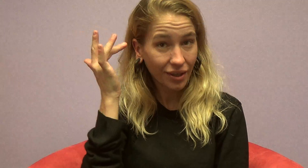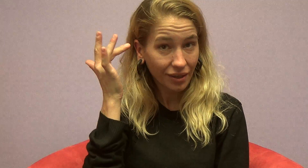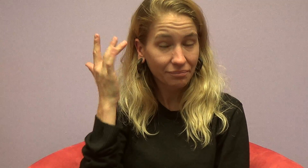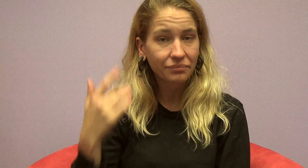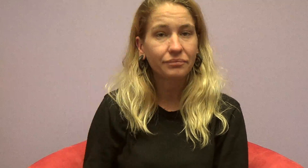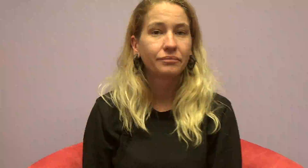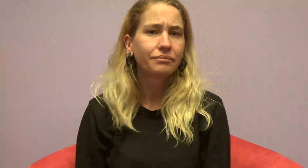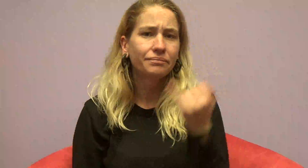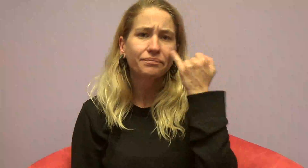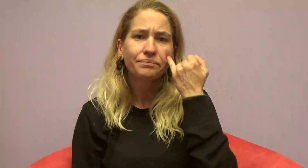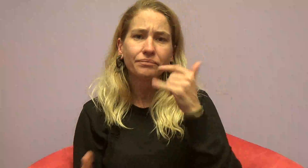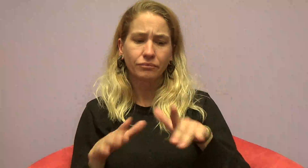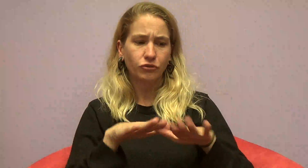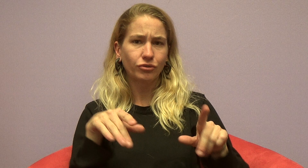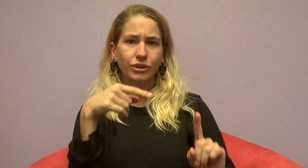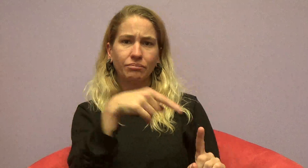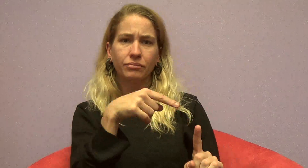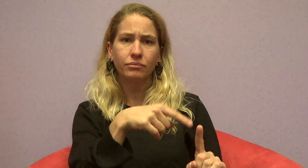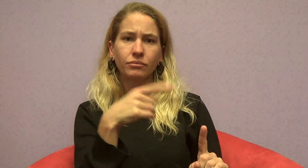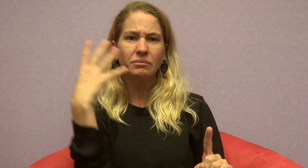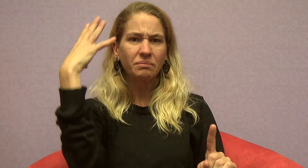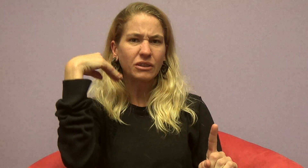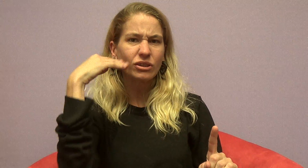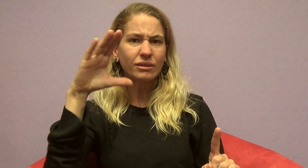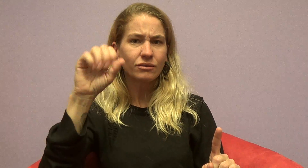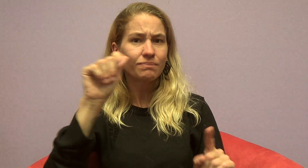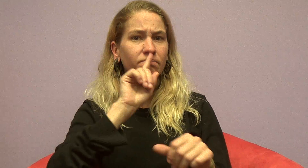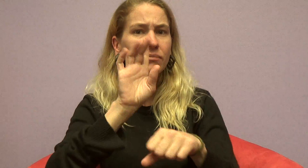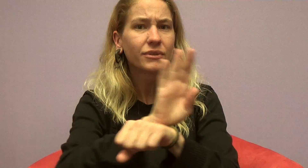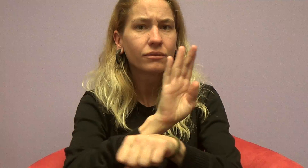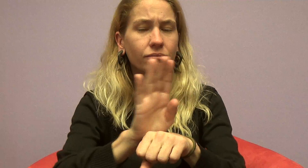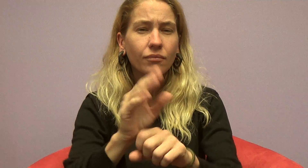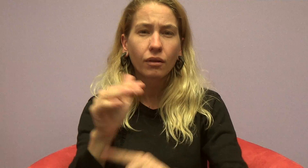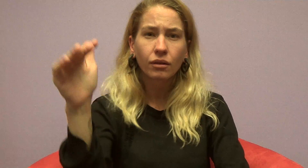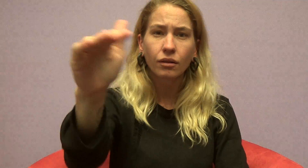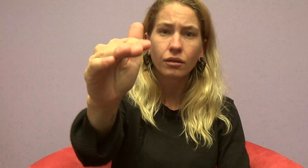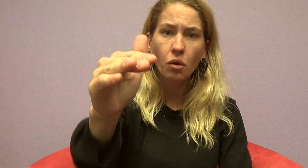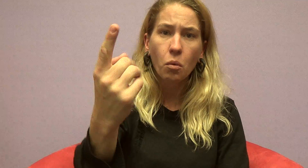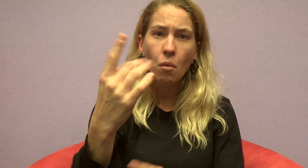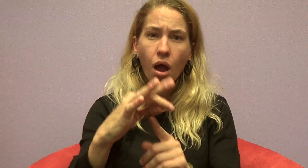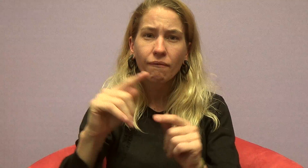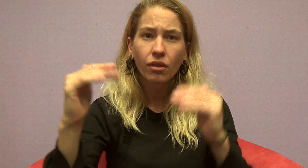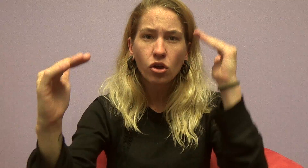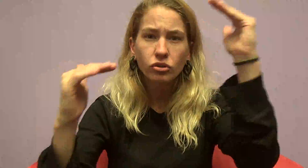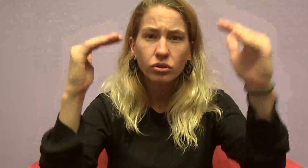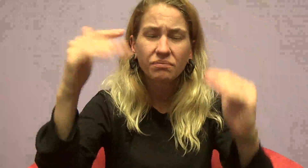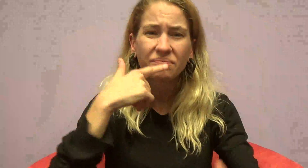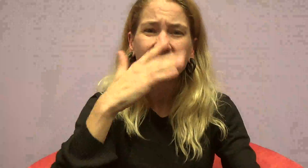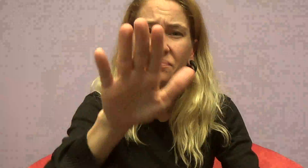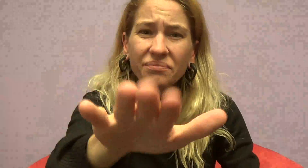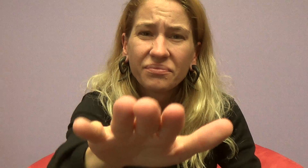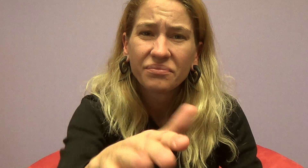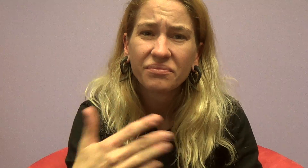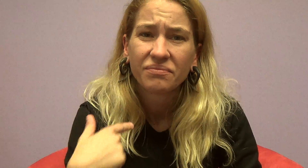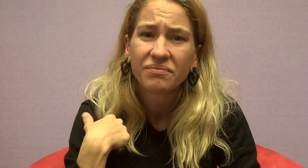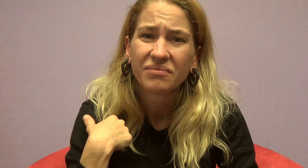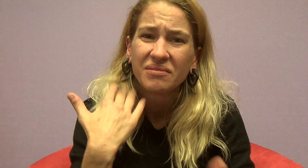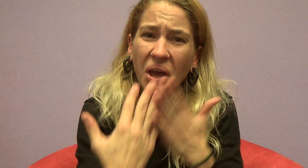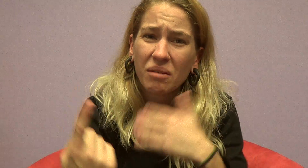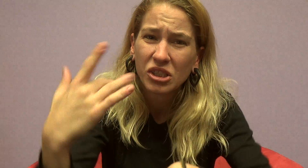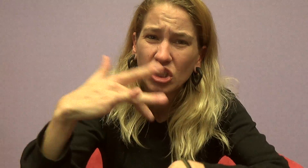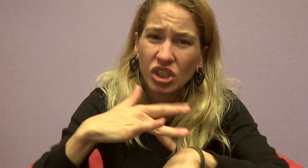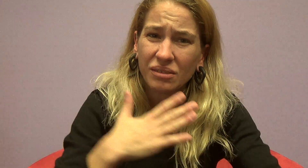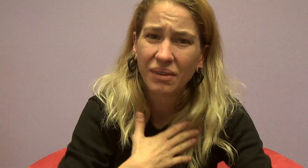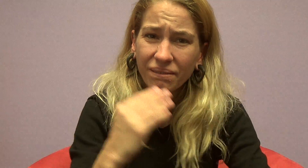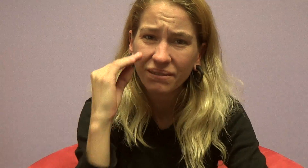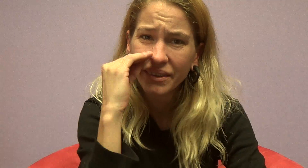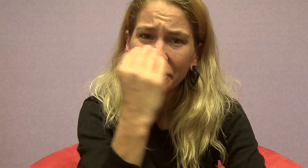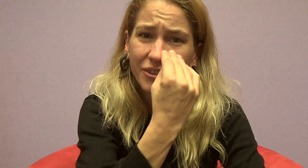Why? If the child experience CSA and tries to tell an adult and say "Someone touched my flower."